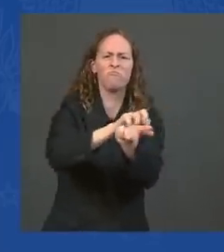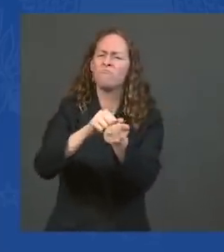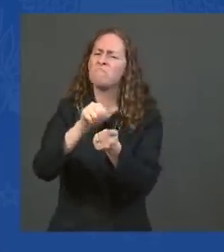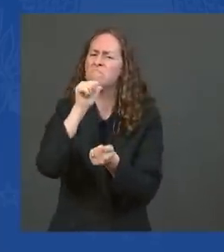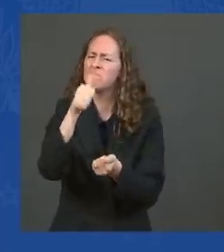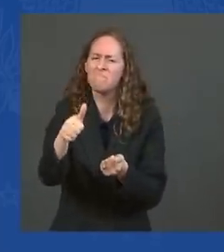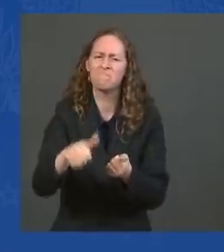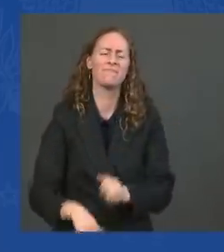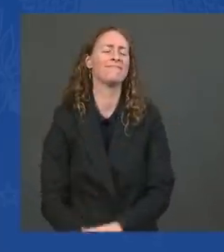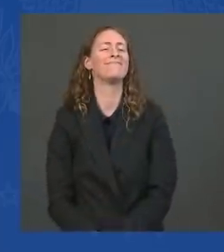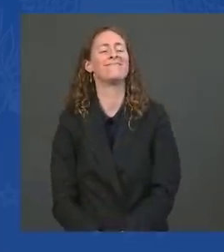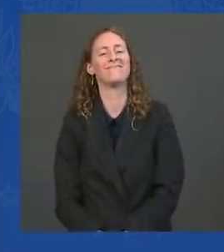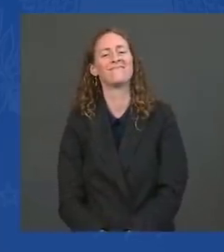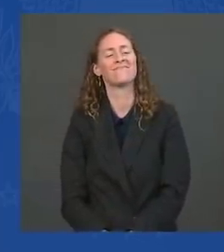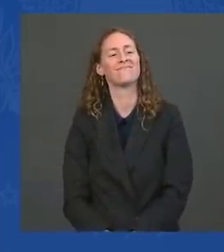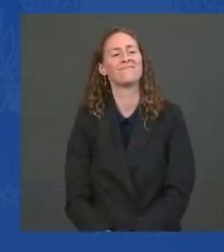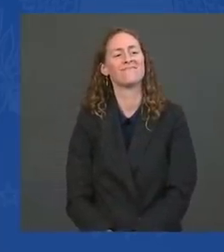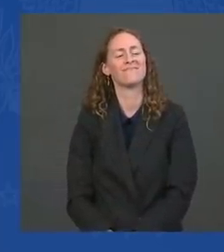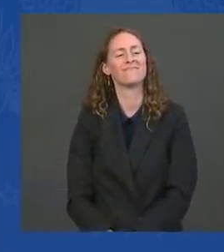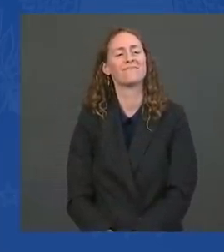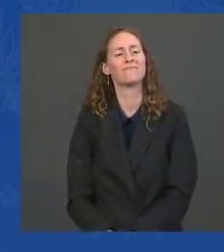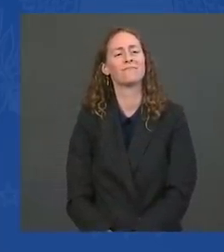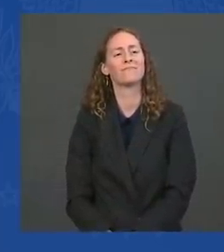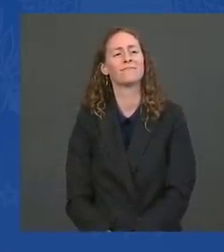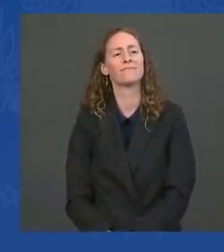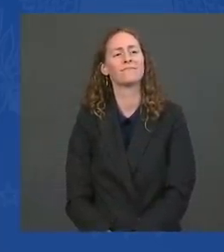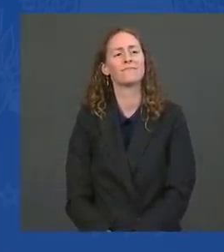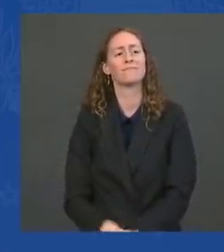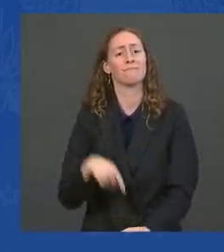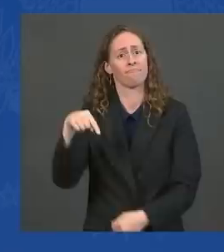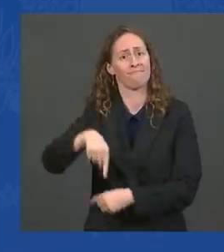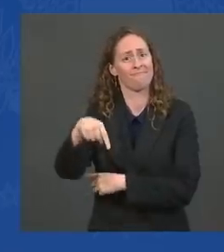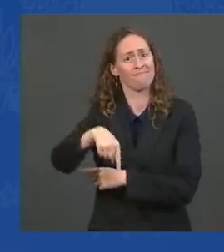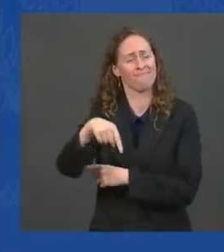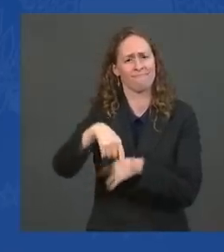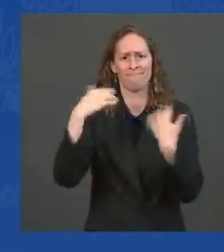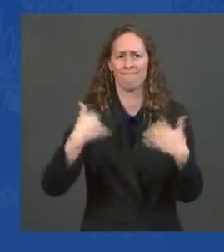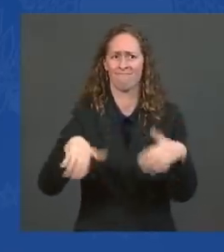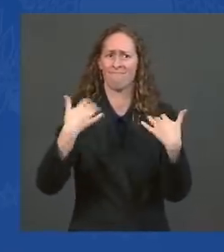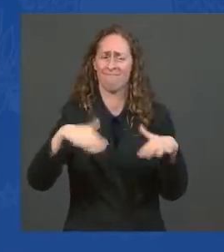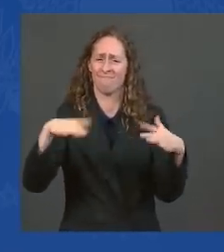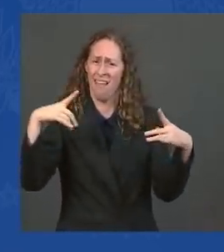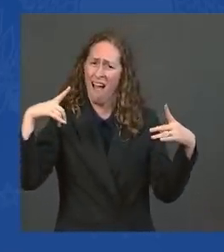This will be one of the most complex and technically demanding projects in the world,